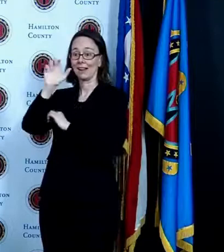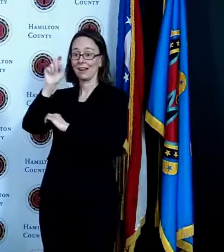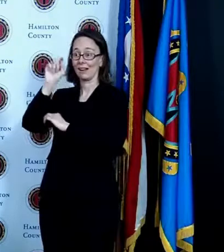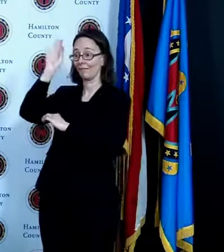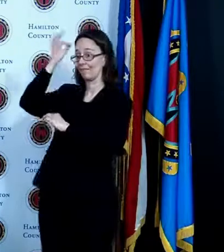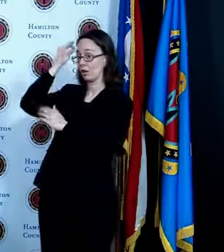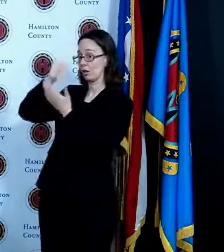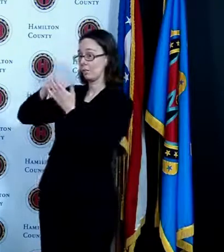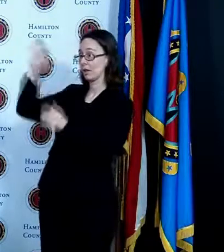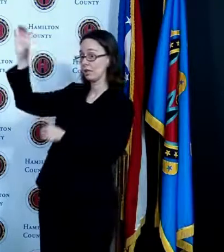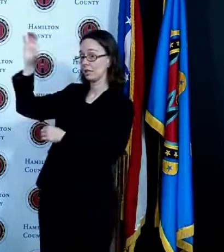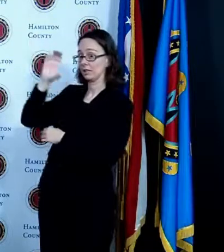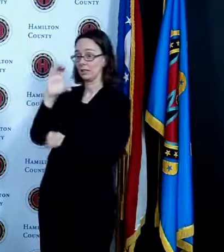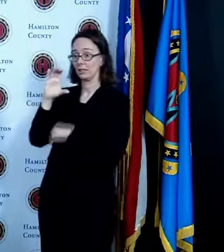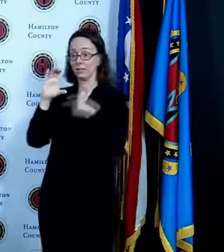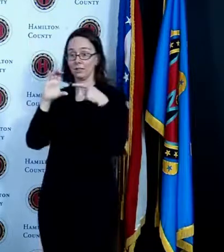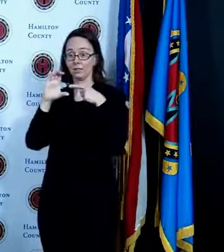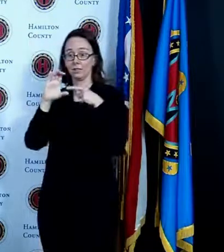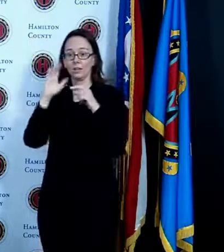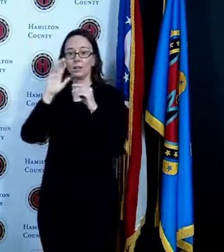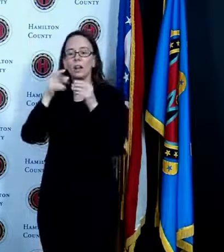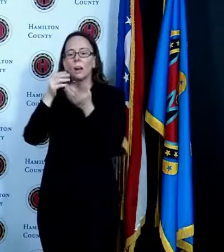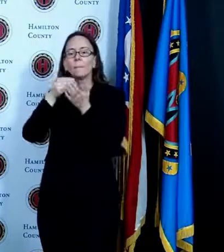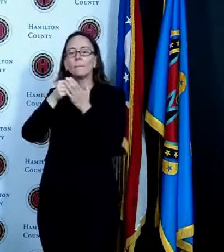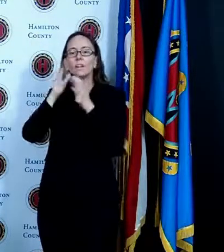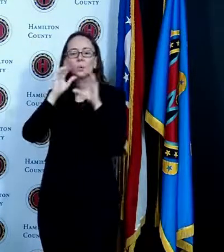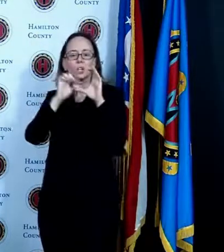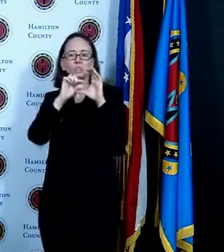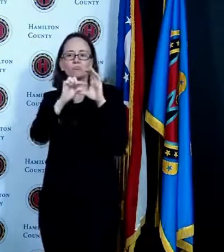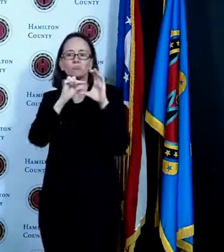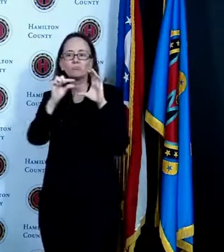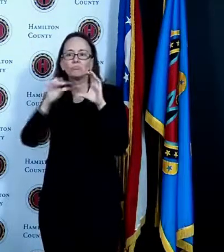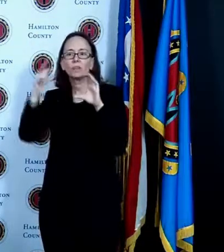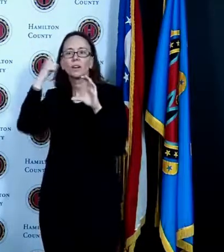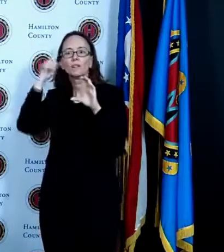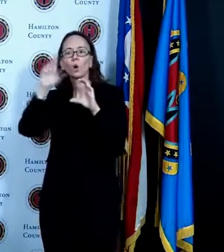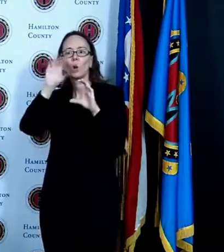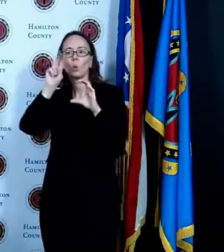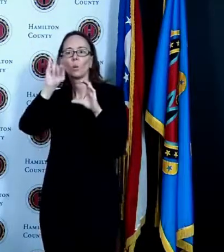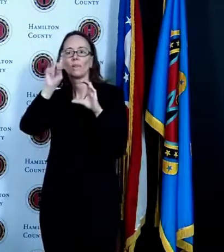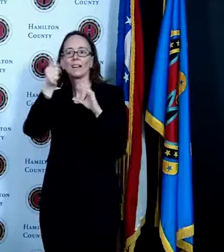government to be used for Covid-19 response in Hamilton County we set aside